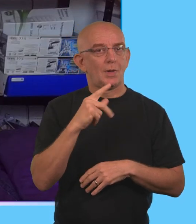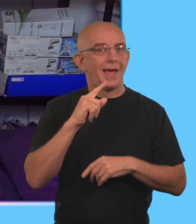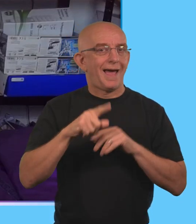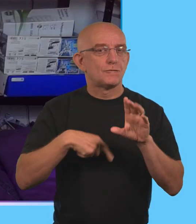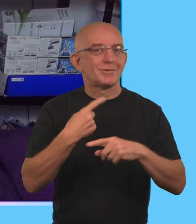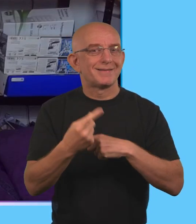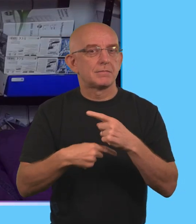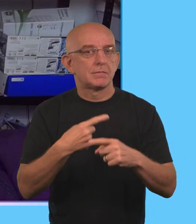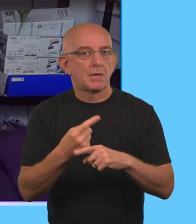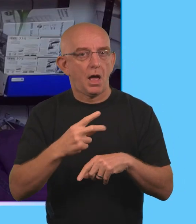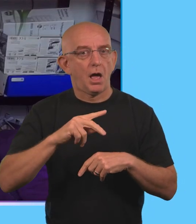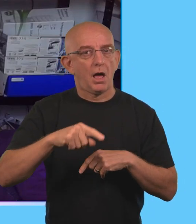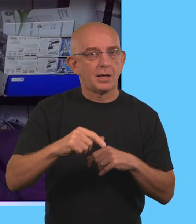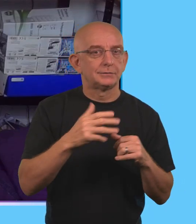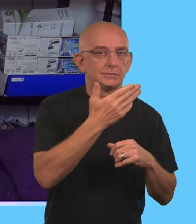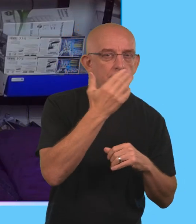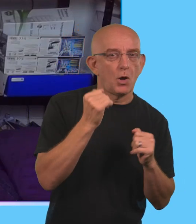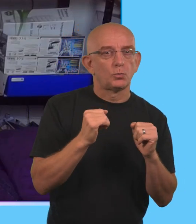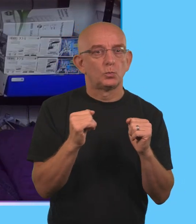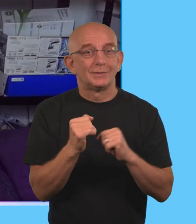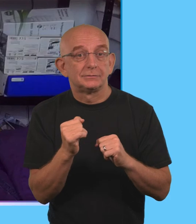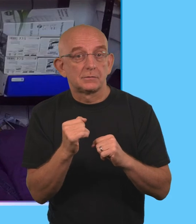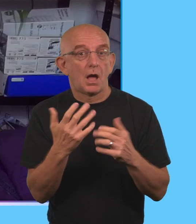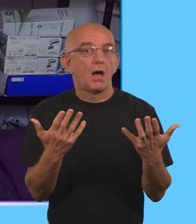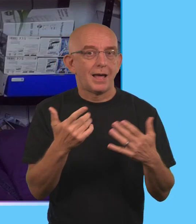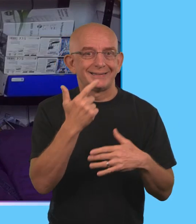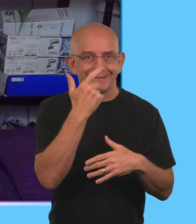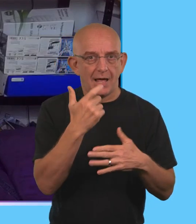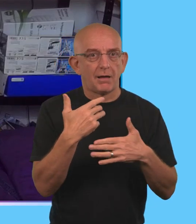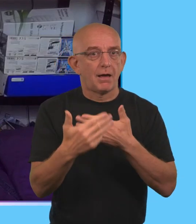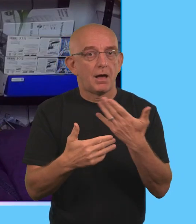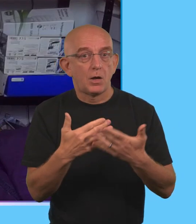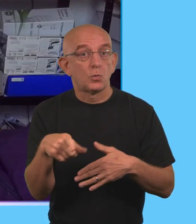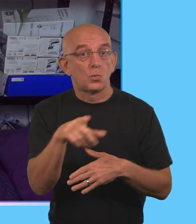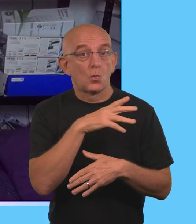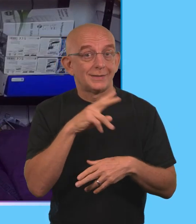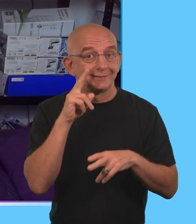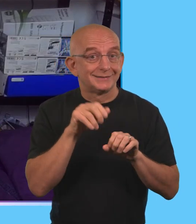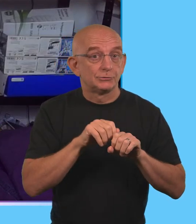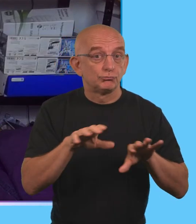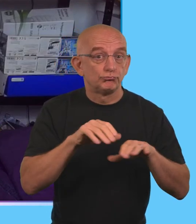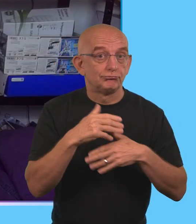so tune in if you’d like to see the Showcase regularly published every Winter going forward.